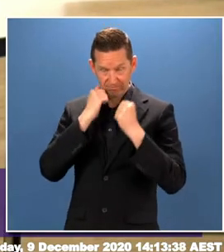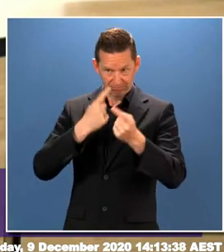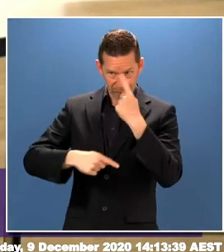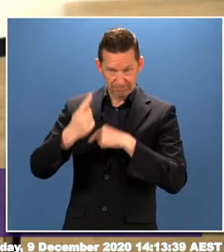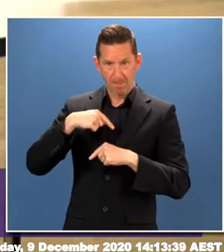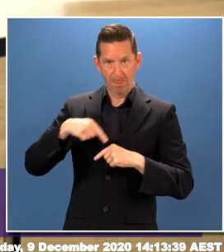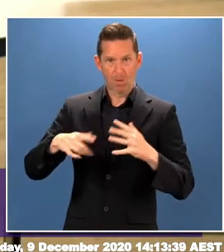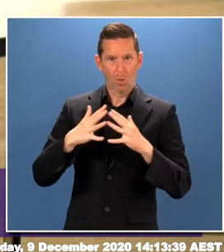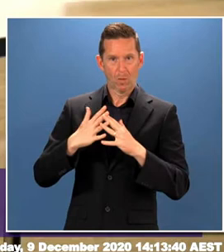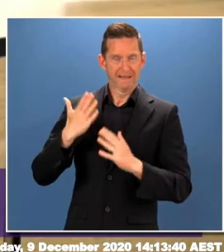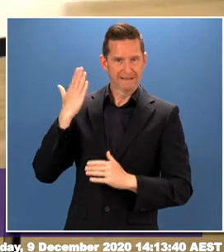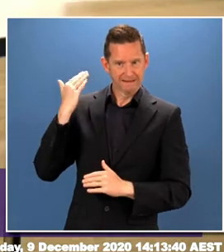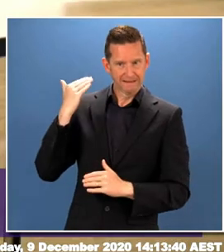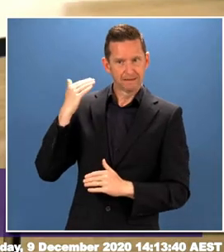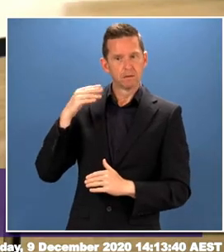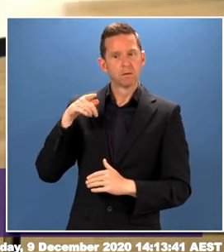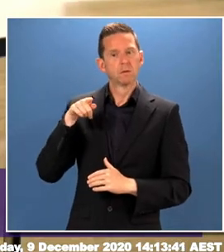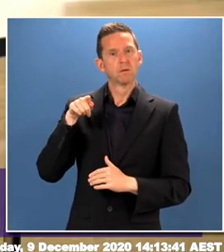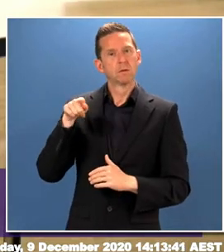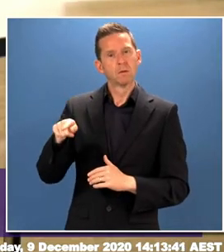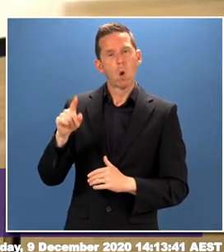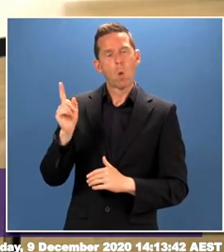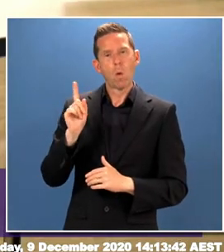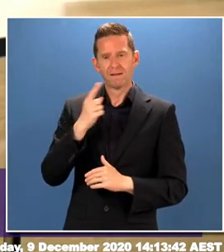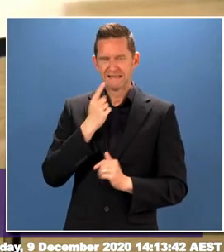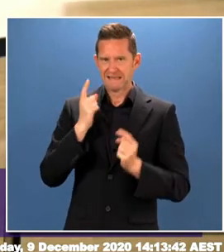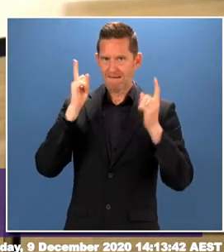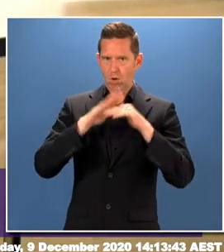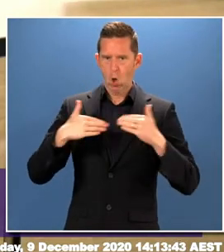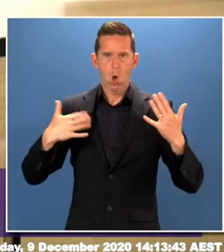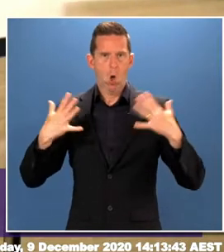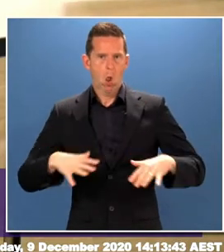And he said that he was concerned about the clothes that he wore or how he did